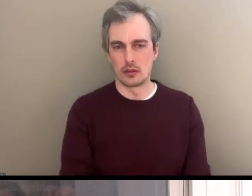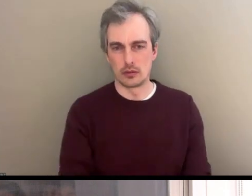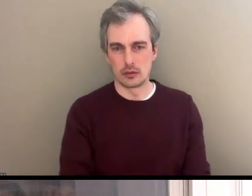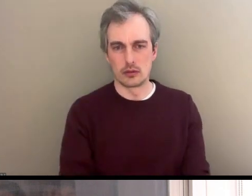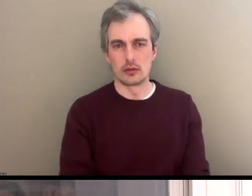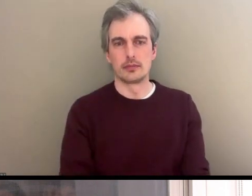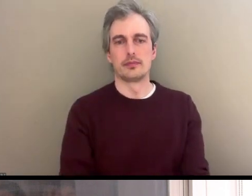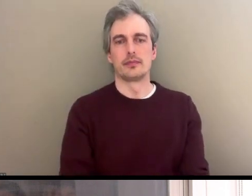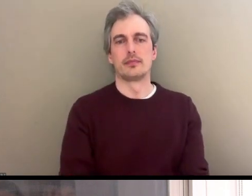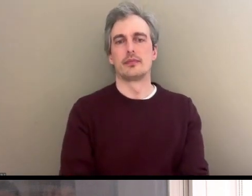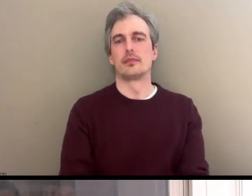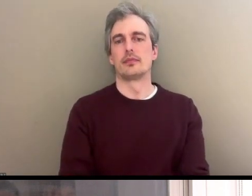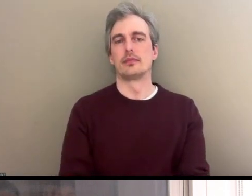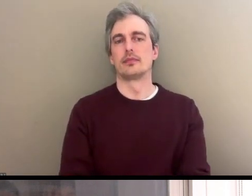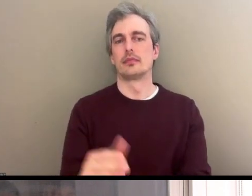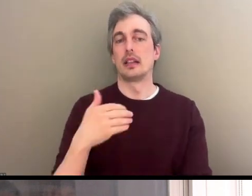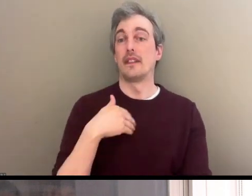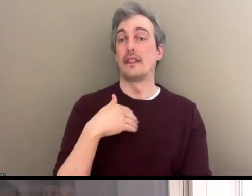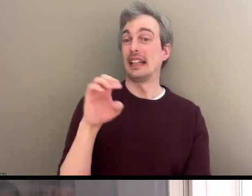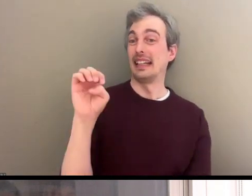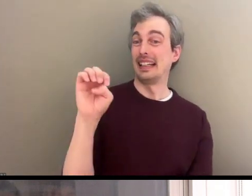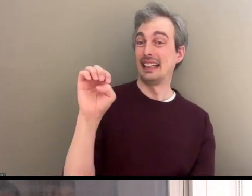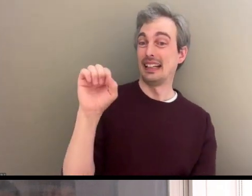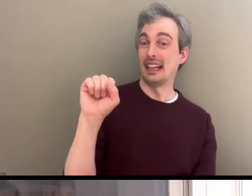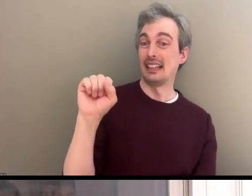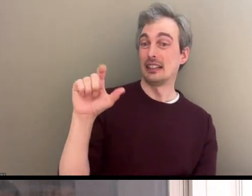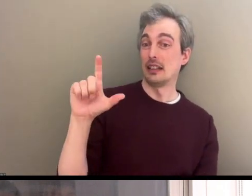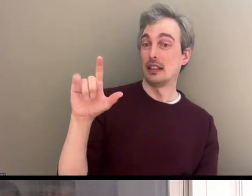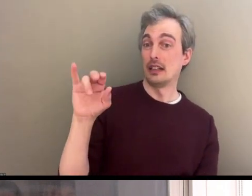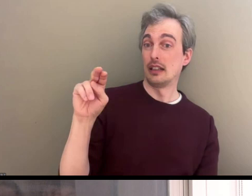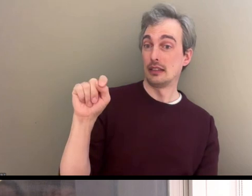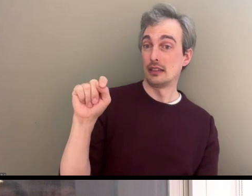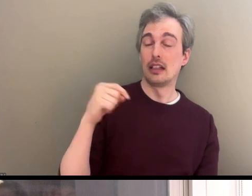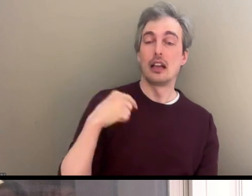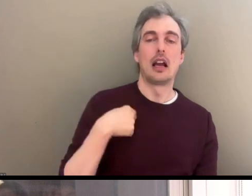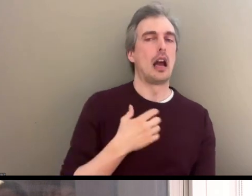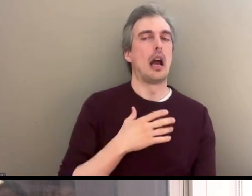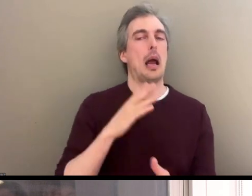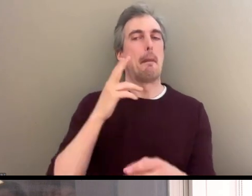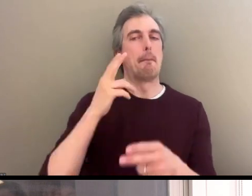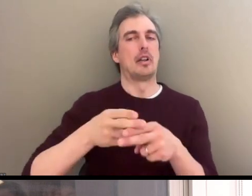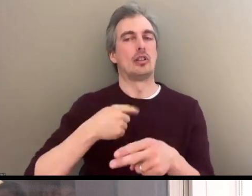And even though I mentioned that I'm most familiar with VS Code, both of these could be used in other IDEs.